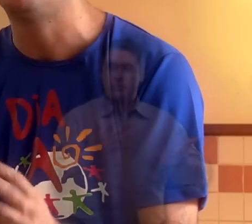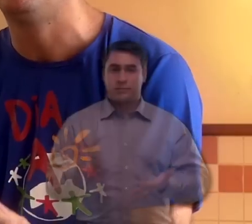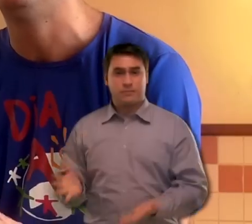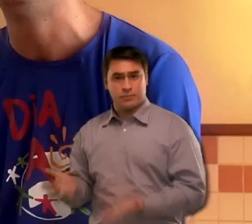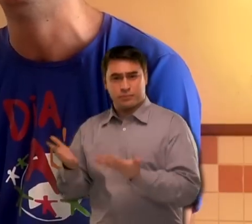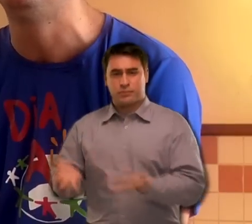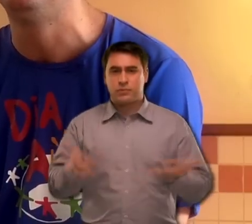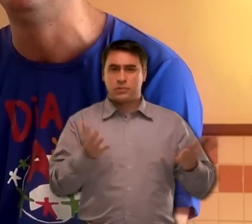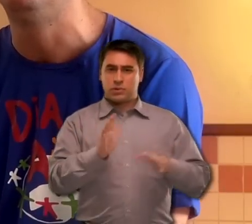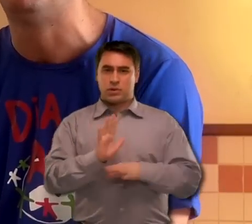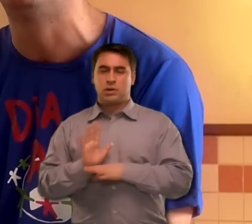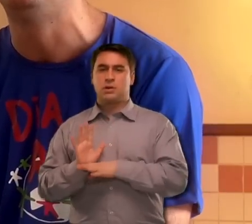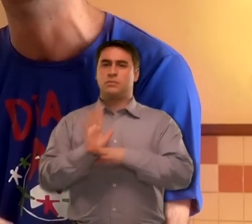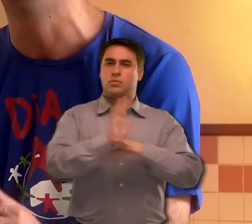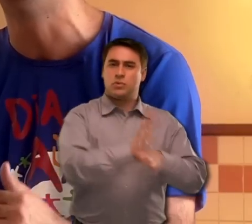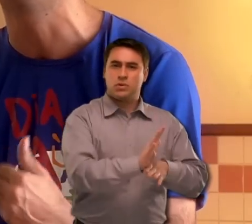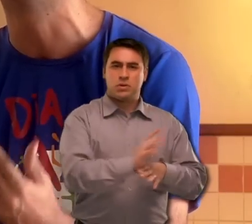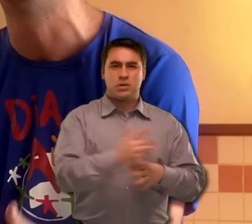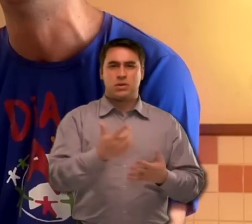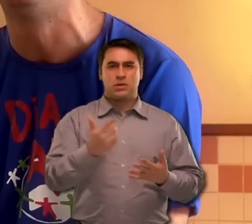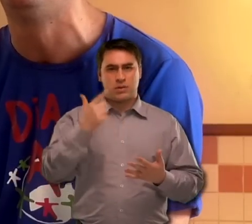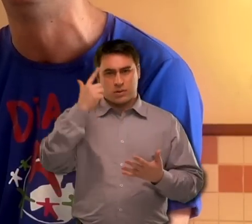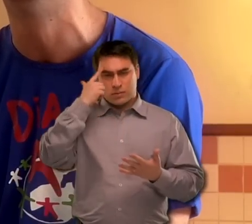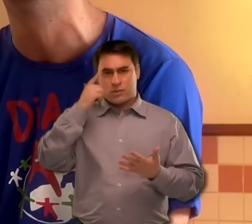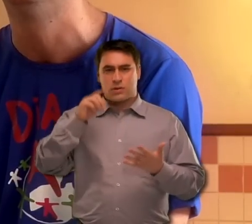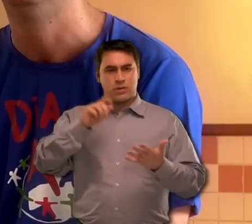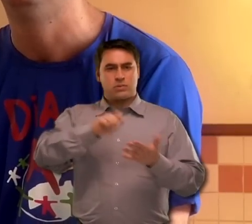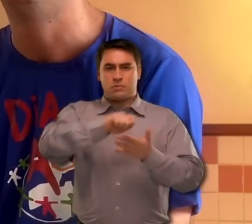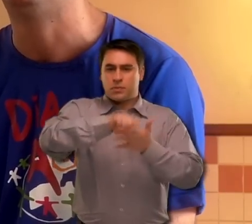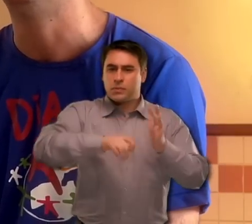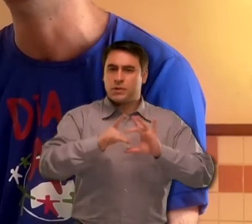Rely on institutional partnerships,